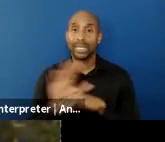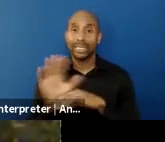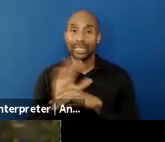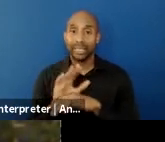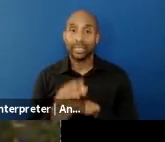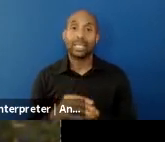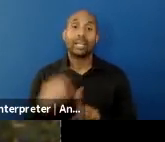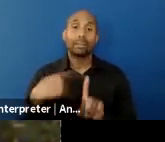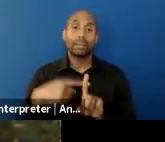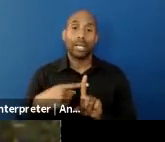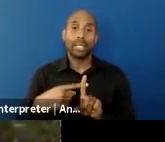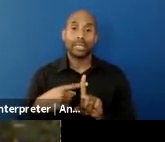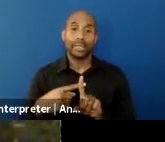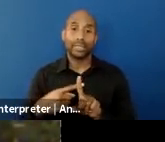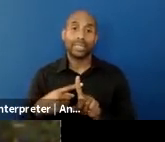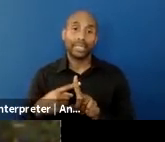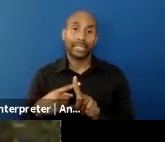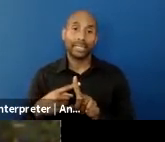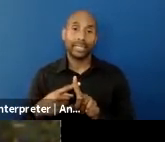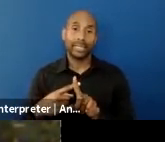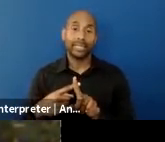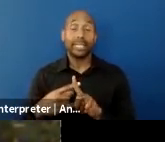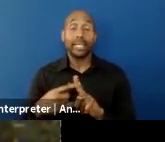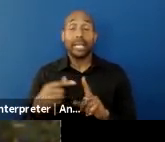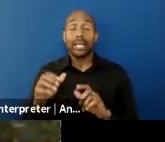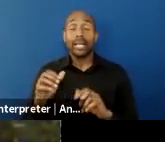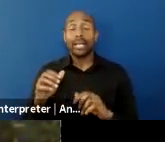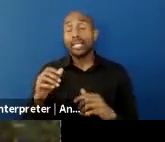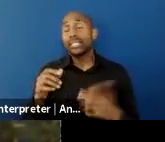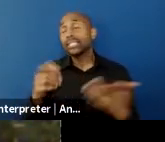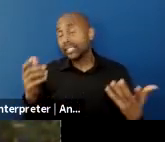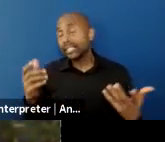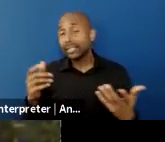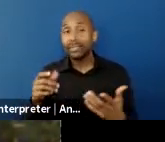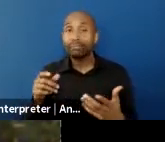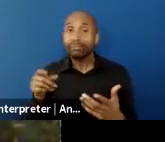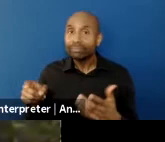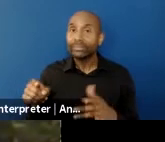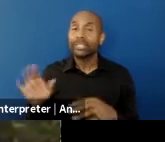Also to my excitement that you can be a small business owner anytime.